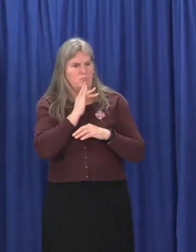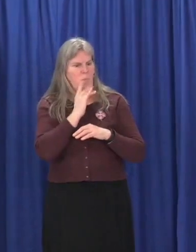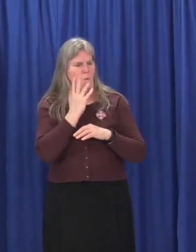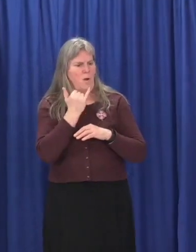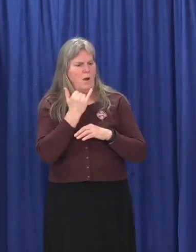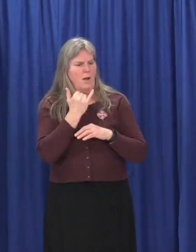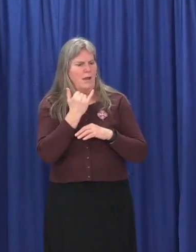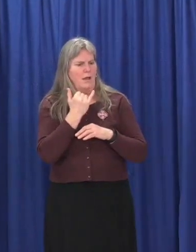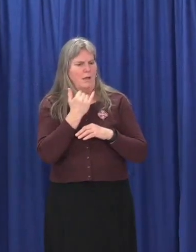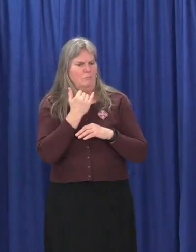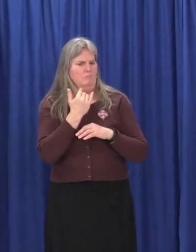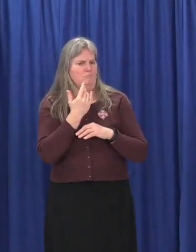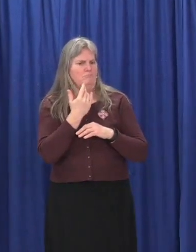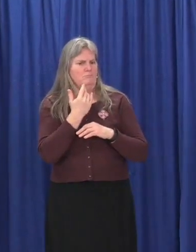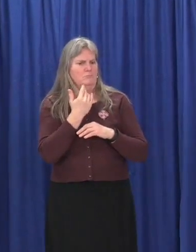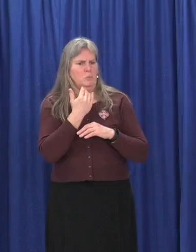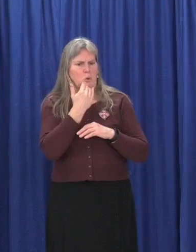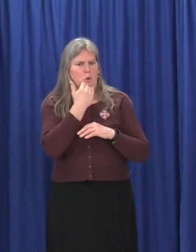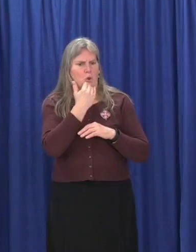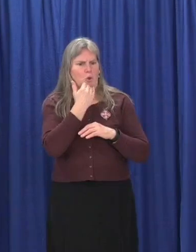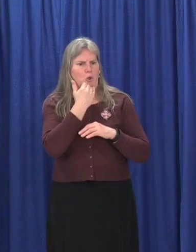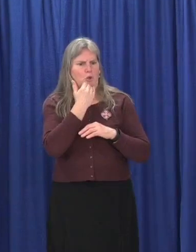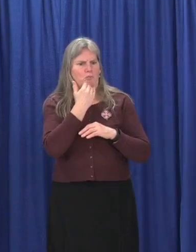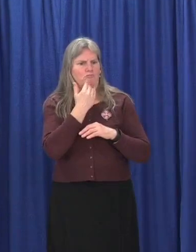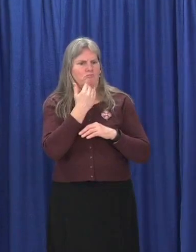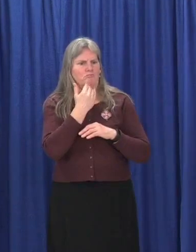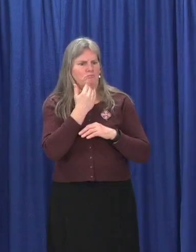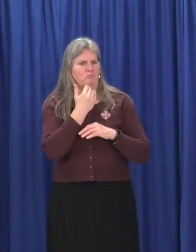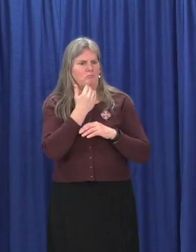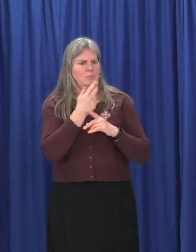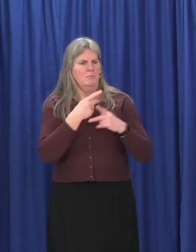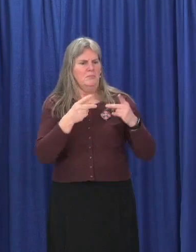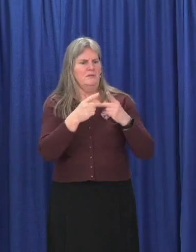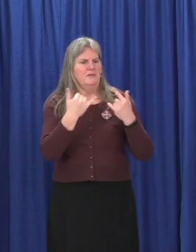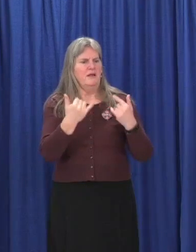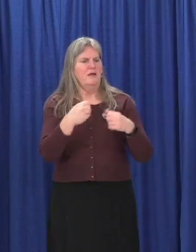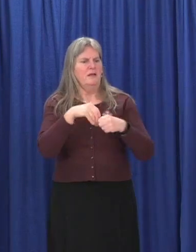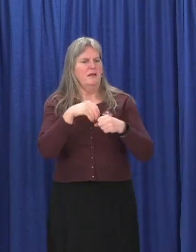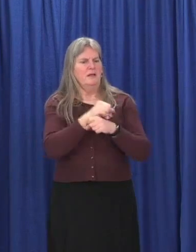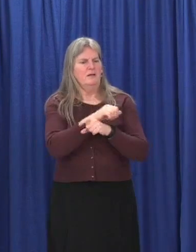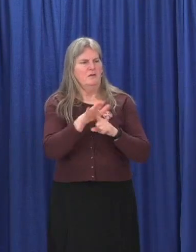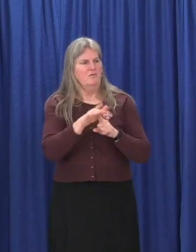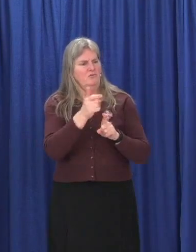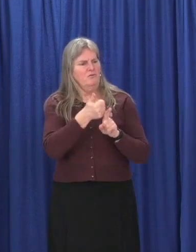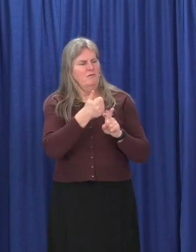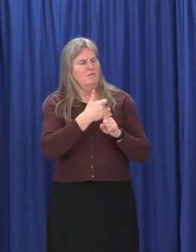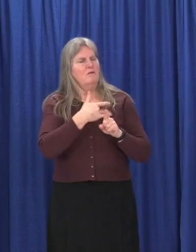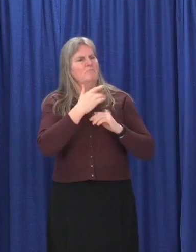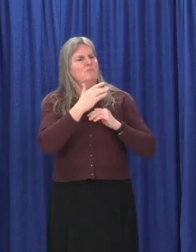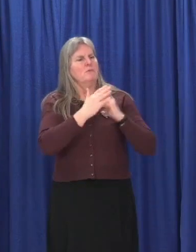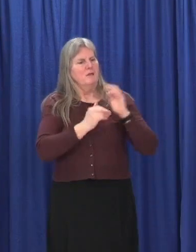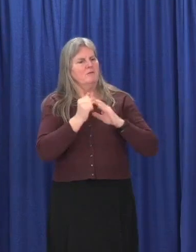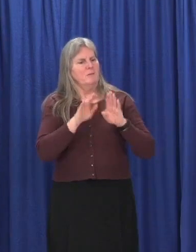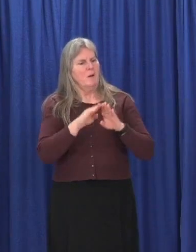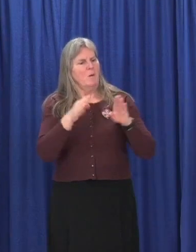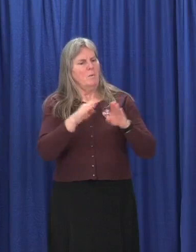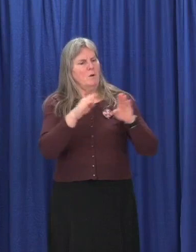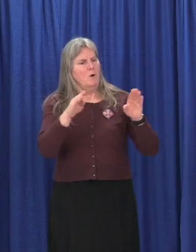and why you feel confident on easing the restrictions? Merci.